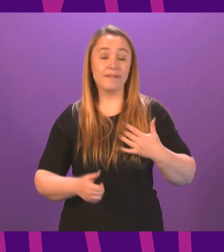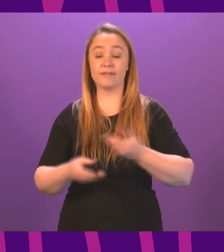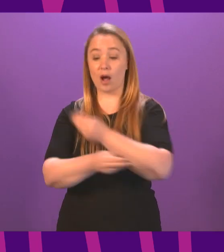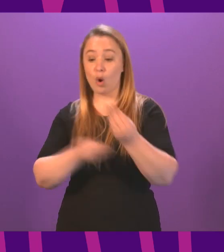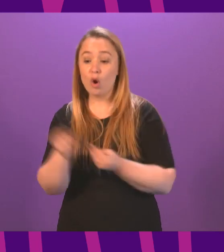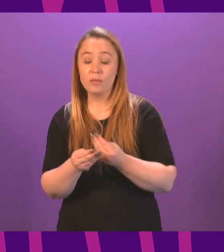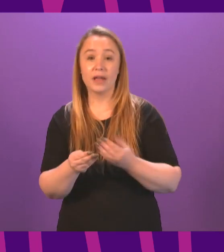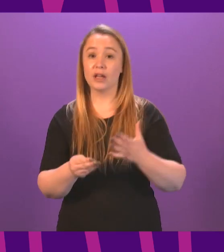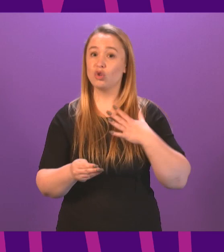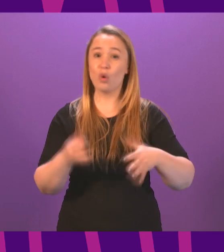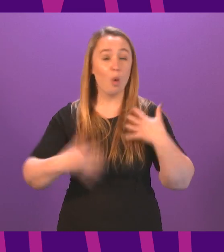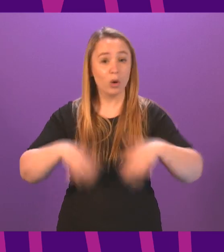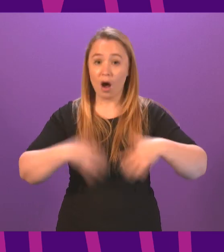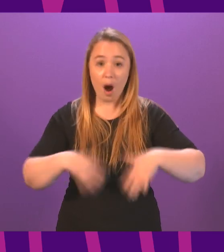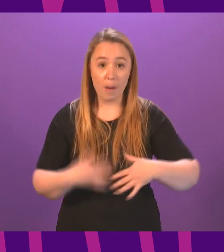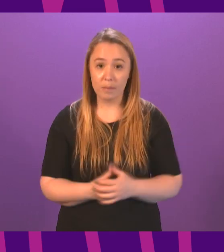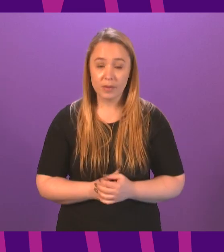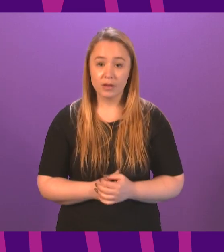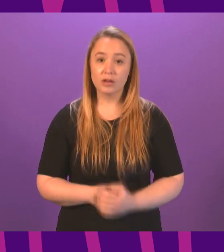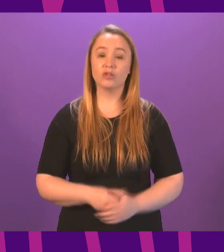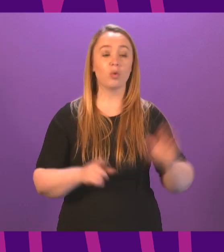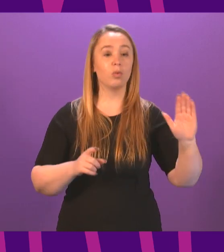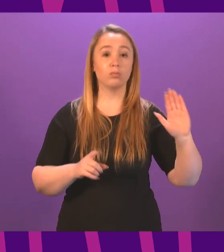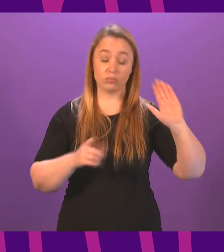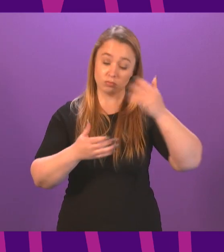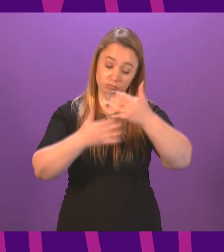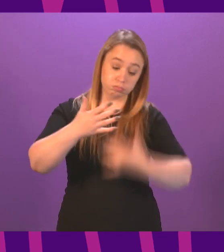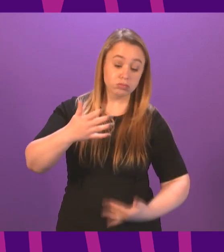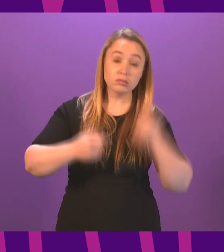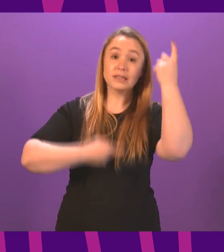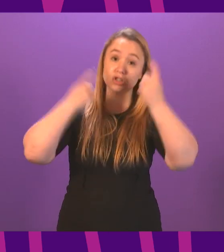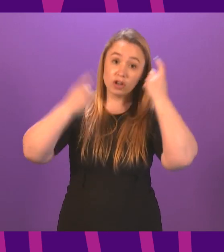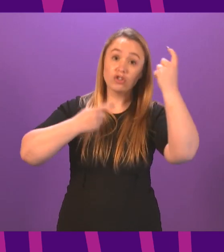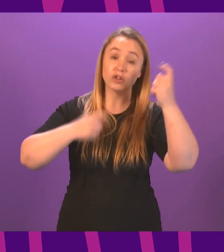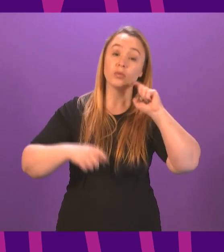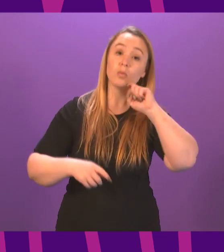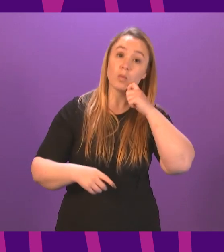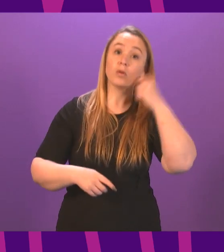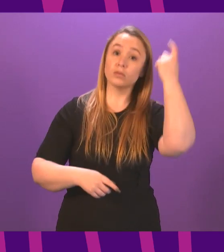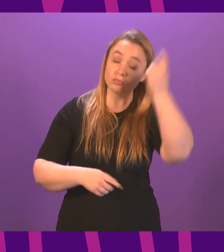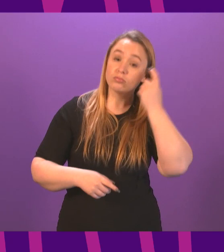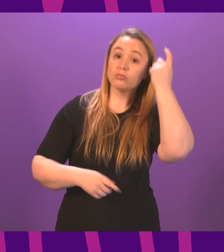We will consider all reasonable suggestions. We must also bear in mind the reason for some